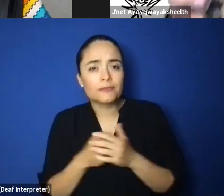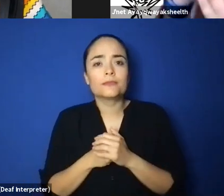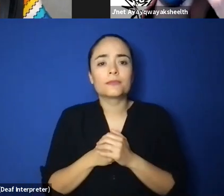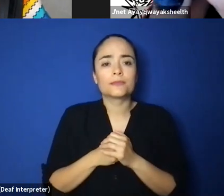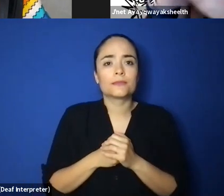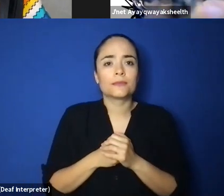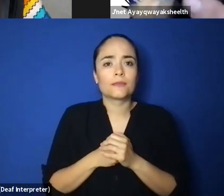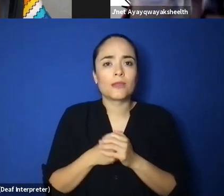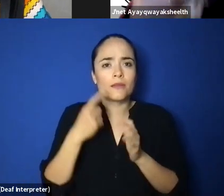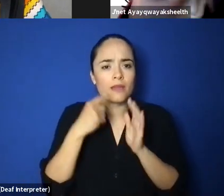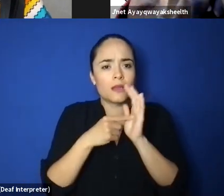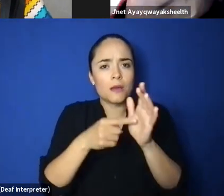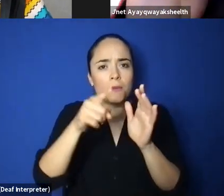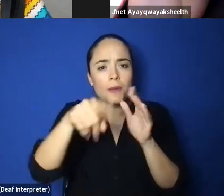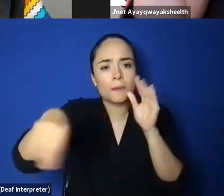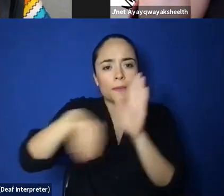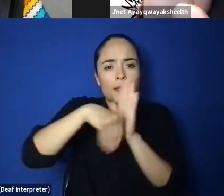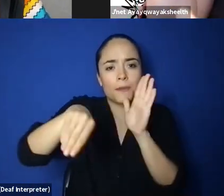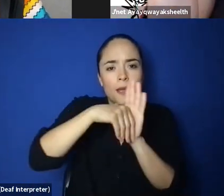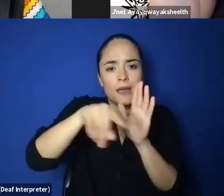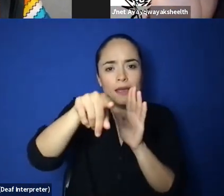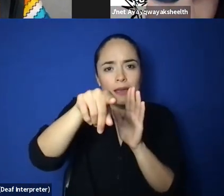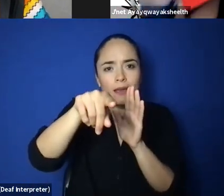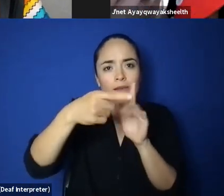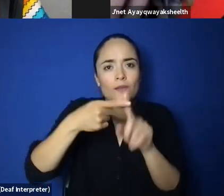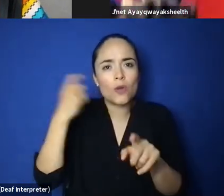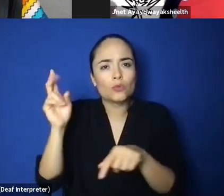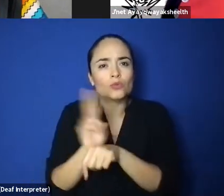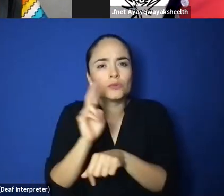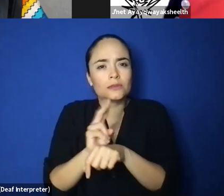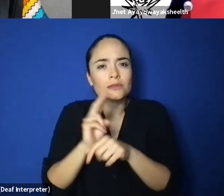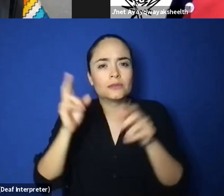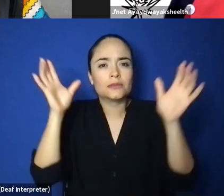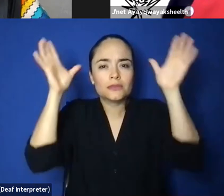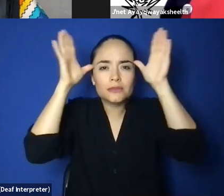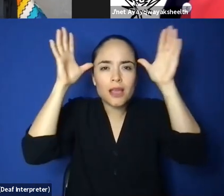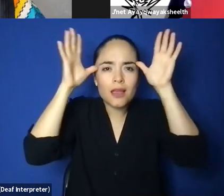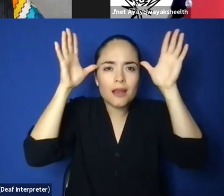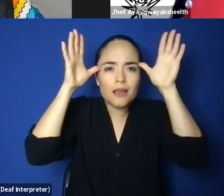and before bells, you might have used deer hooves, but we might use modern materials now, too. Yeah,